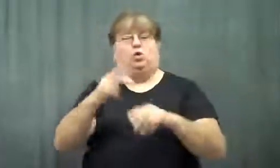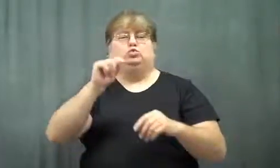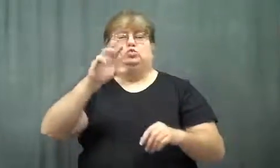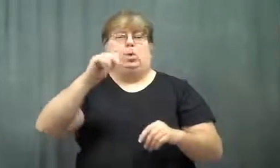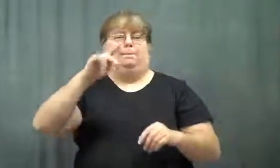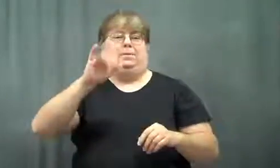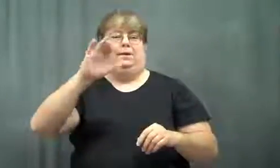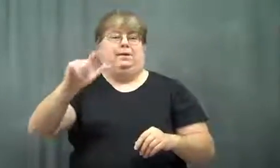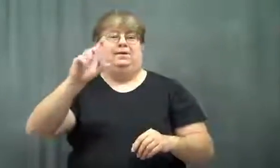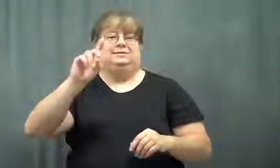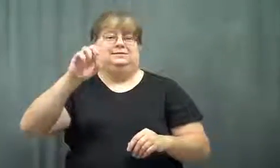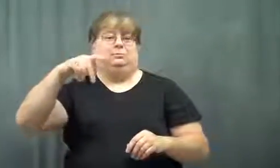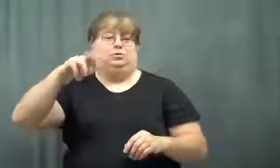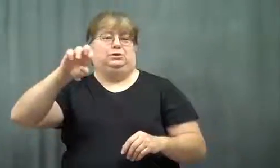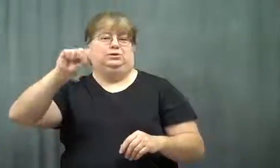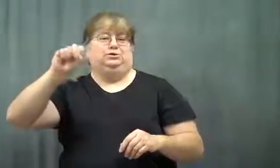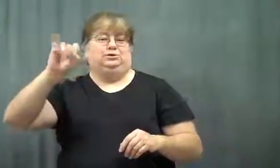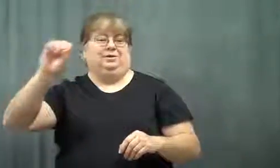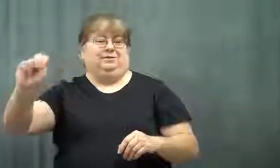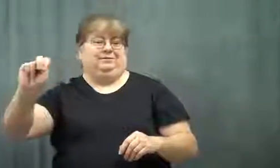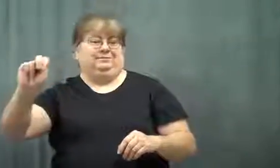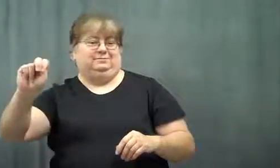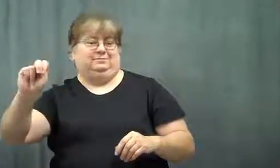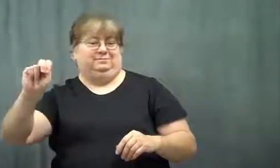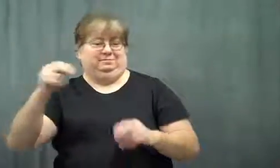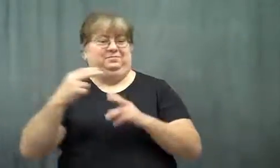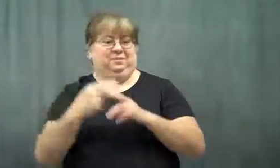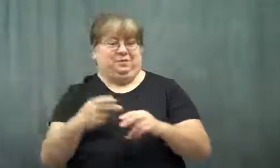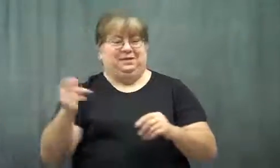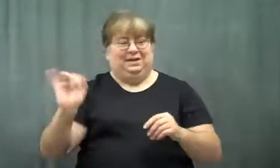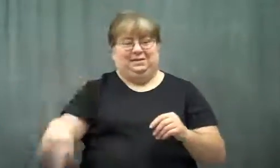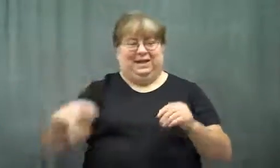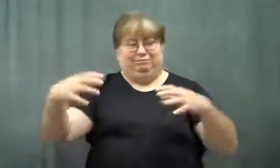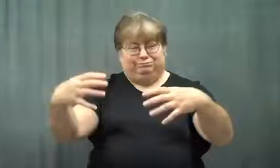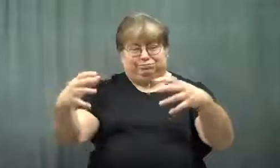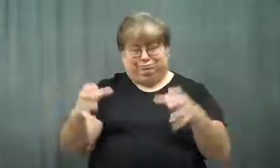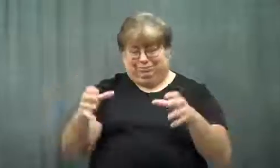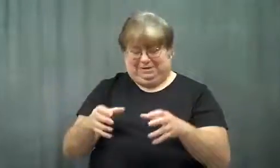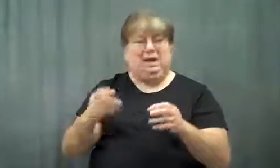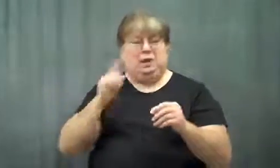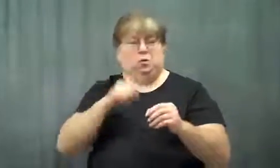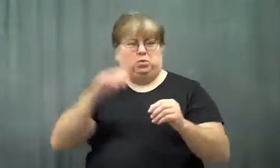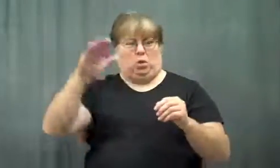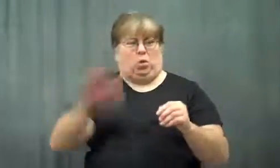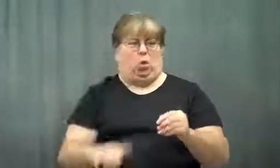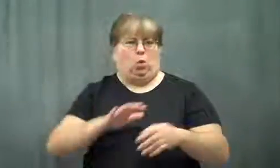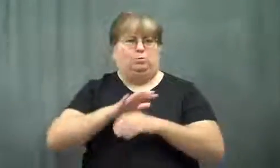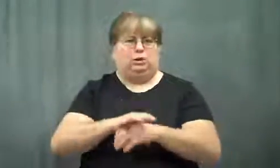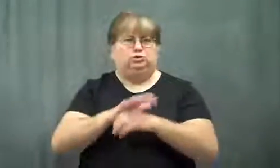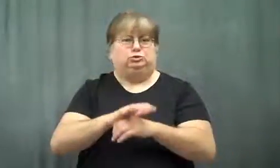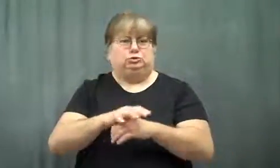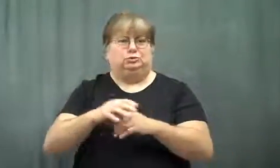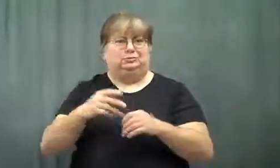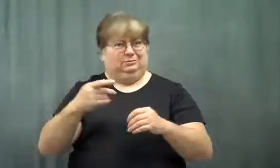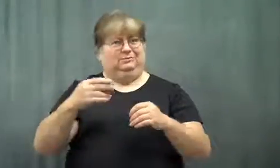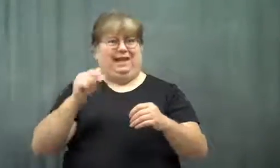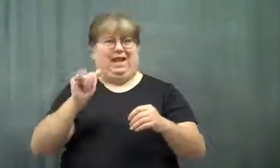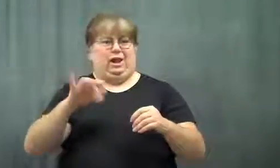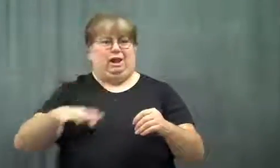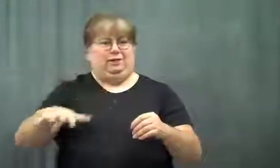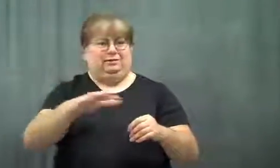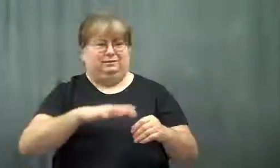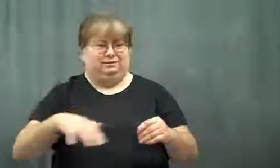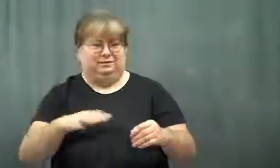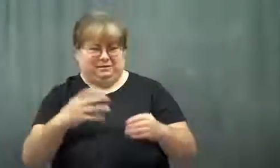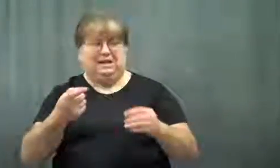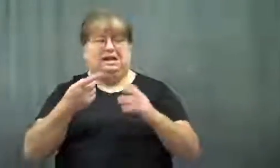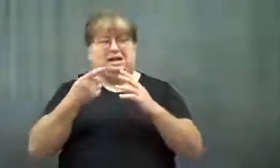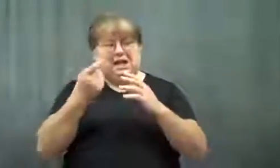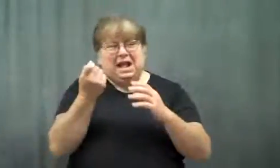Itís called a tropical depression, with low pressure.